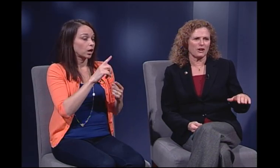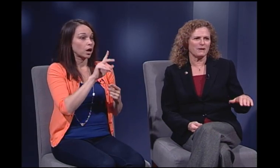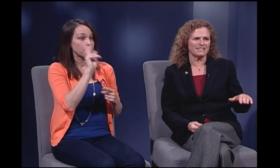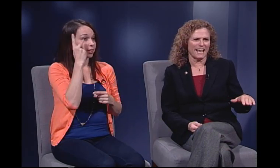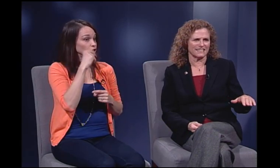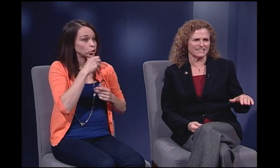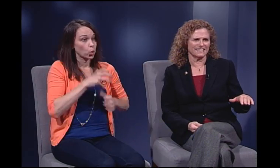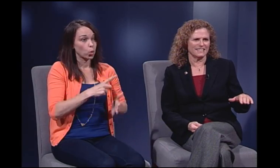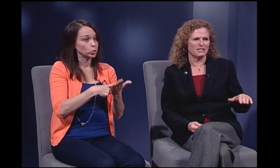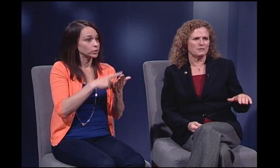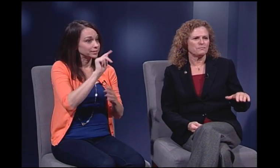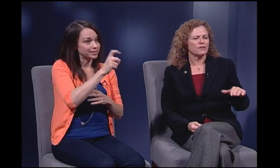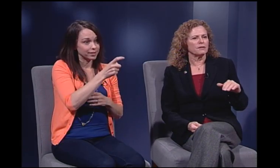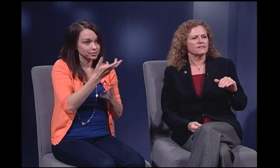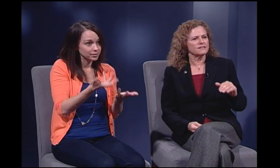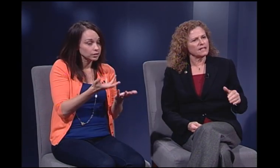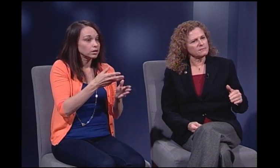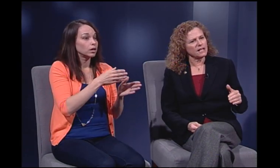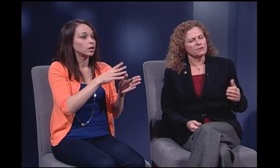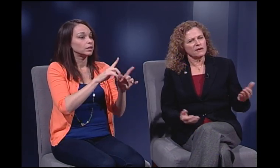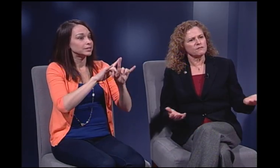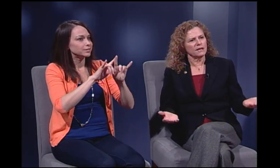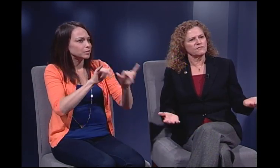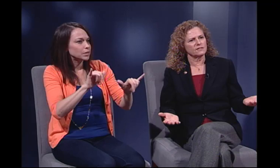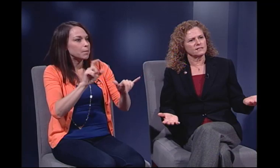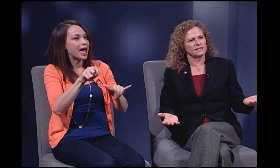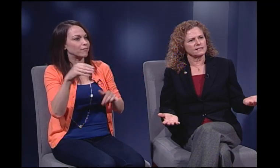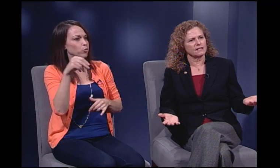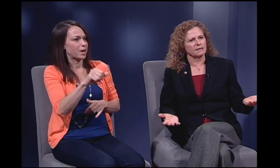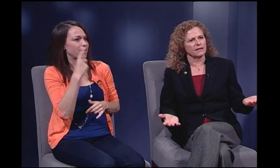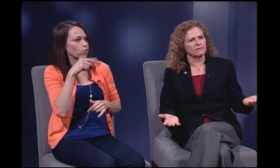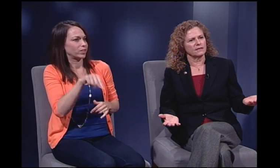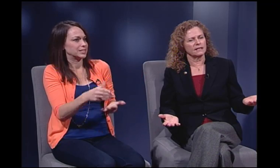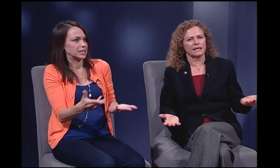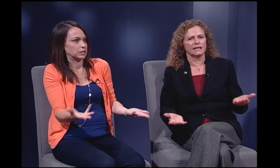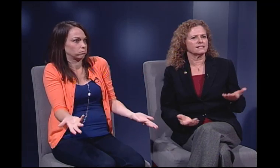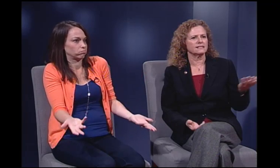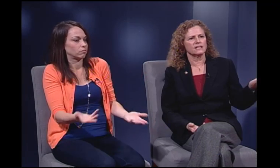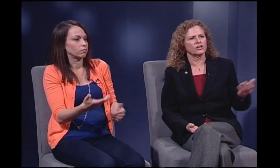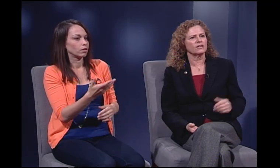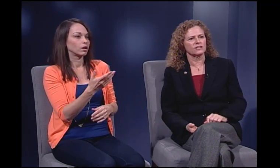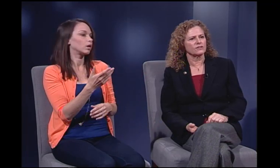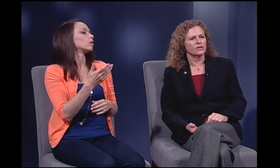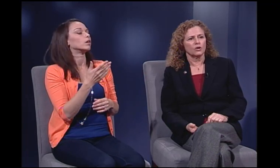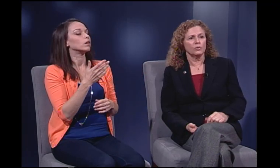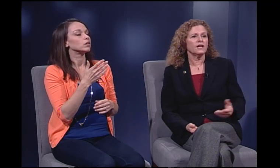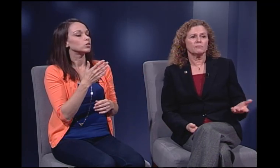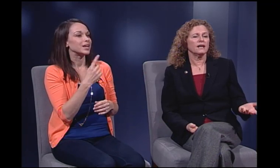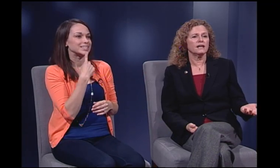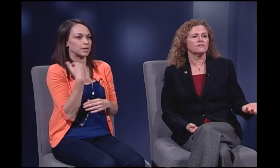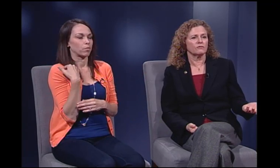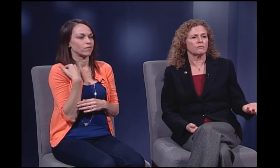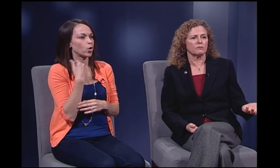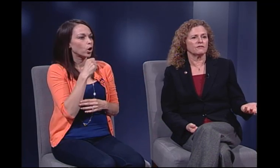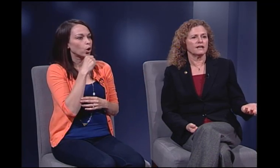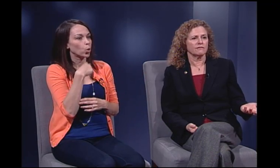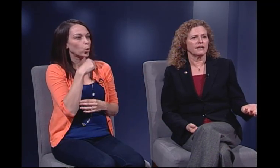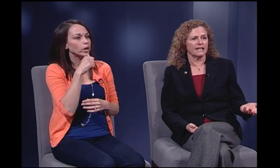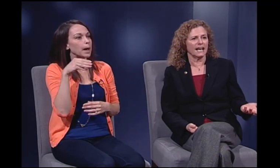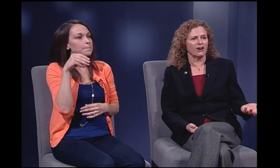about taxes, but at the same time you have to pay for these things somehow and as I said earlier, we're not paying for what we're providing right now.